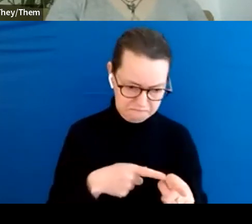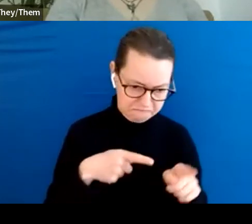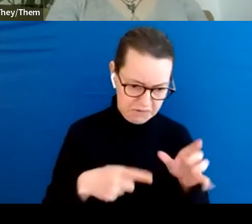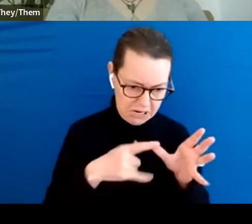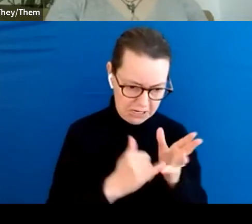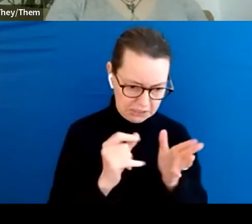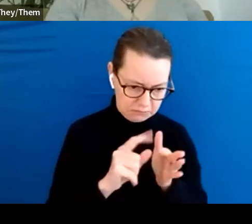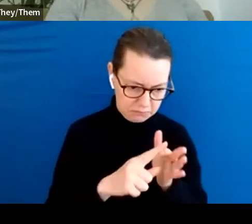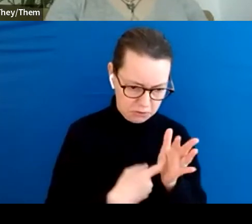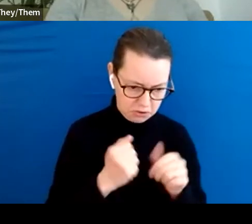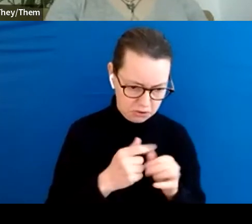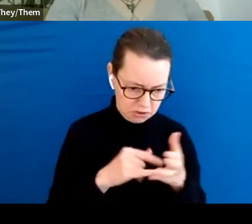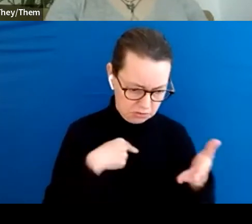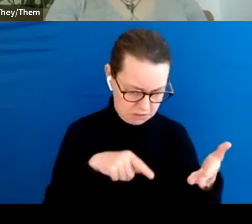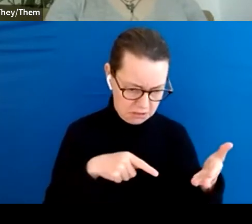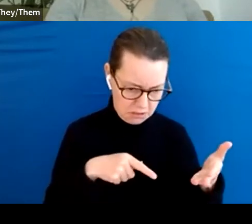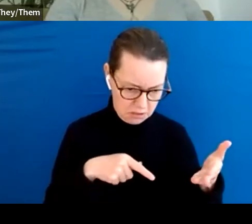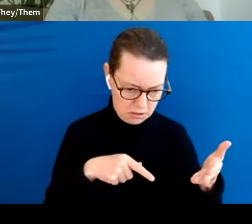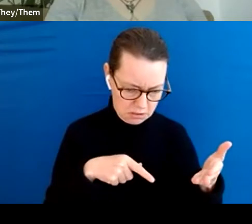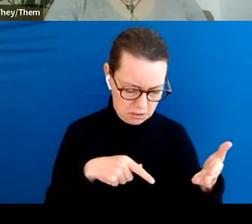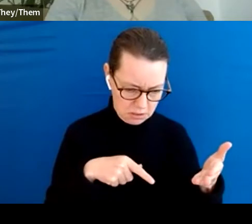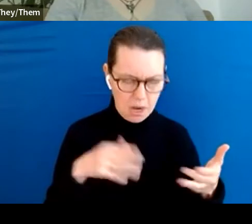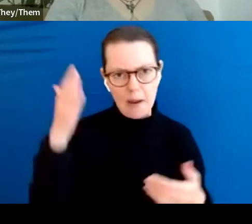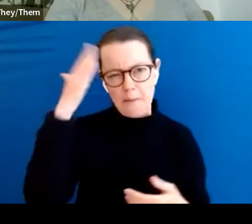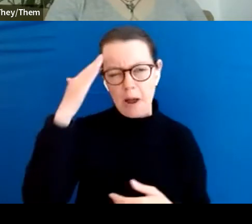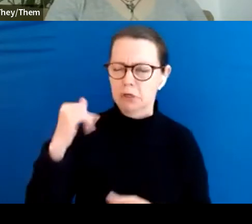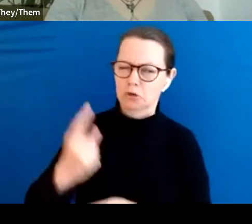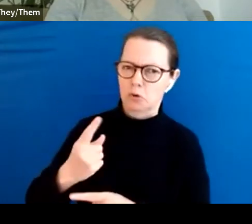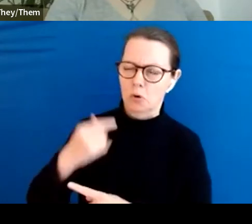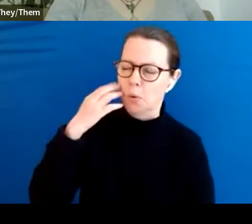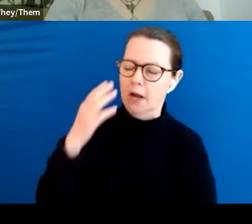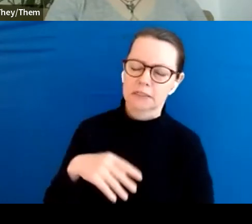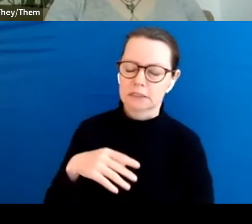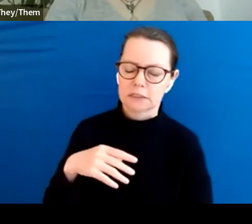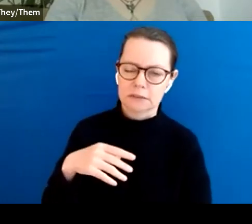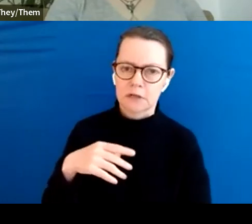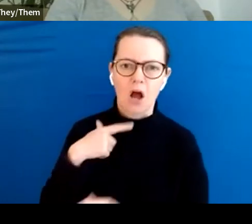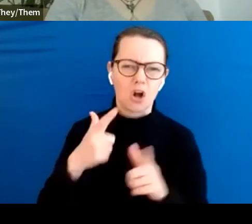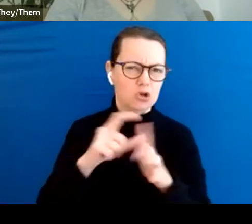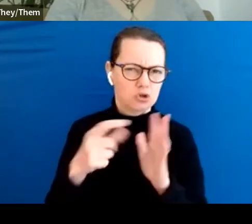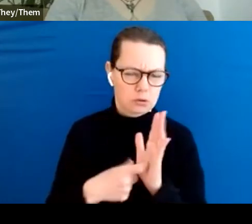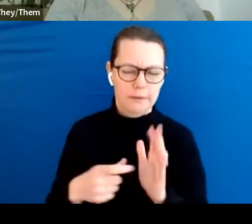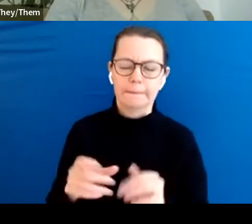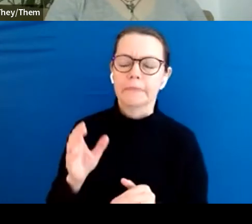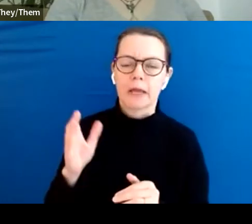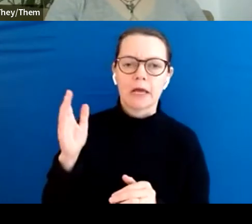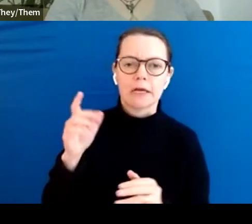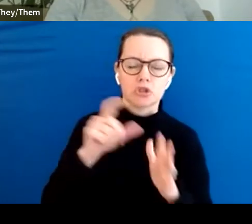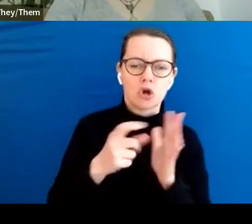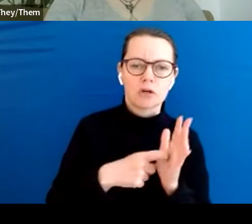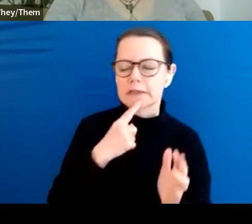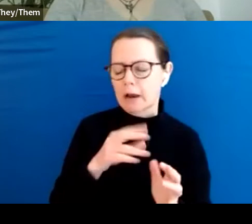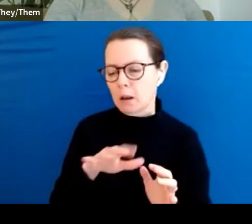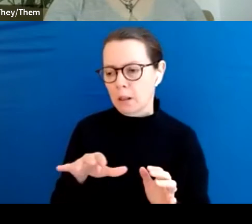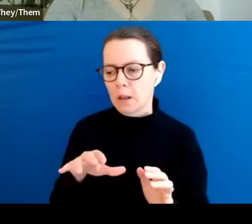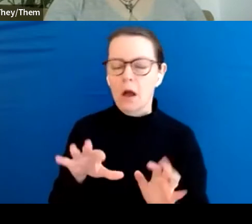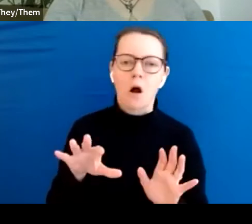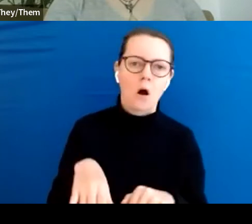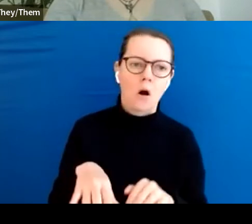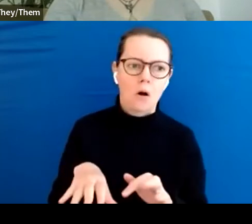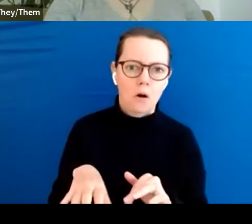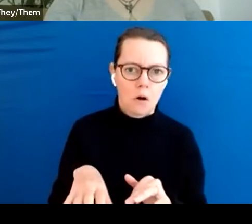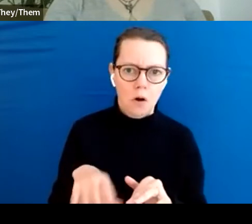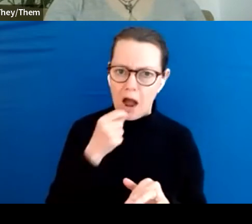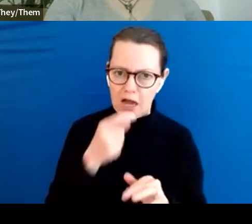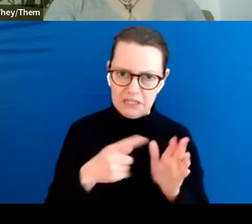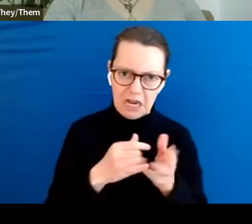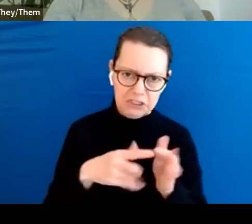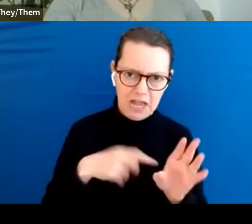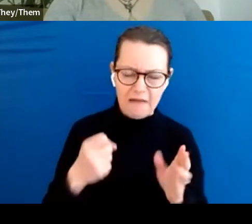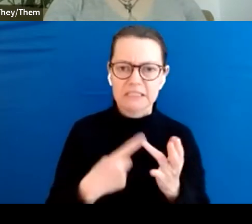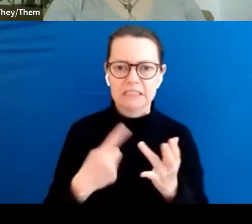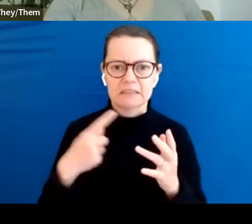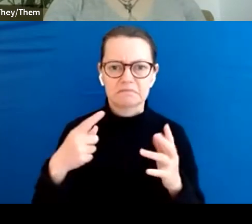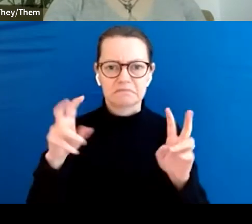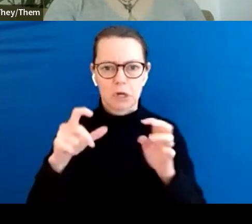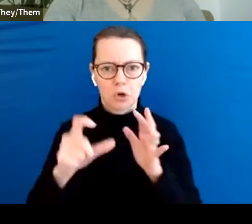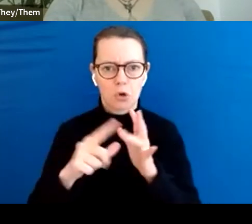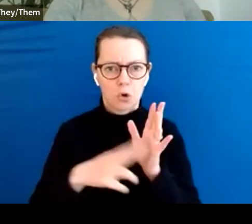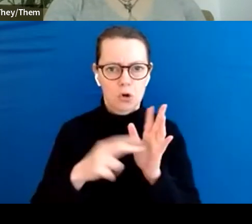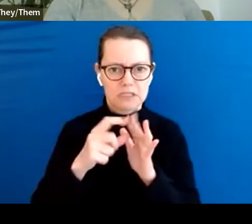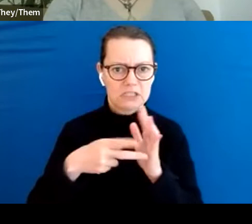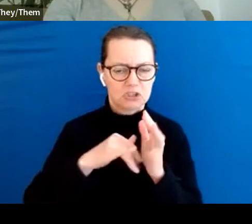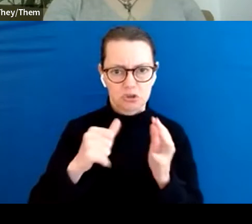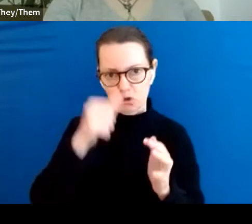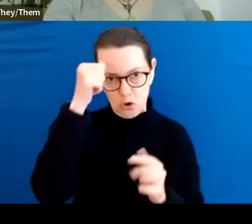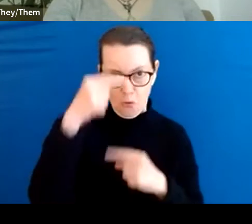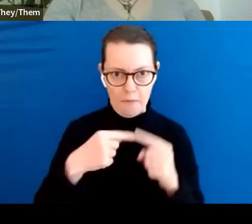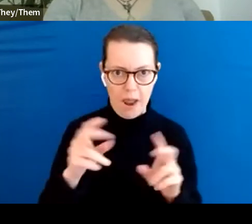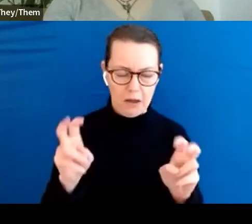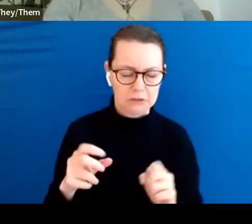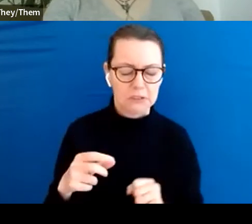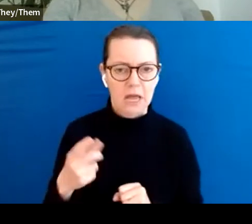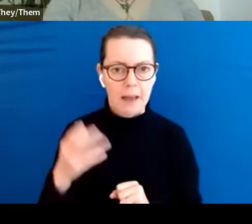And I just haven't figured out because my mom would always say, I remember being in medical appointments and the doctors would say something along the lines of all those actually have any other conditions that we should know about like that kind of stuff.